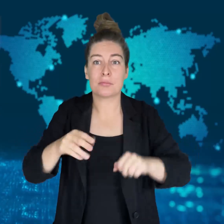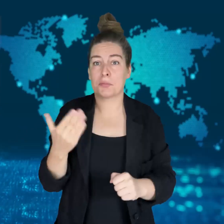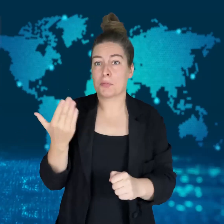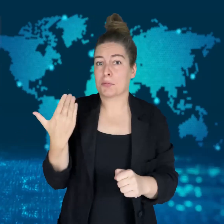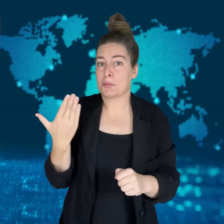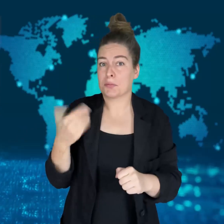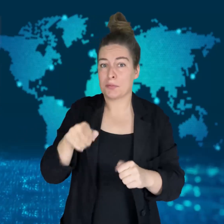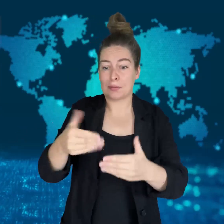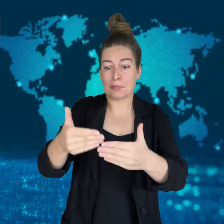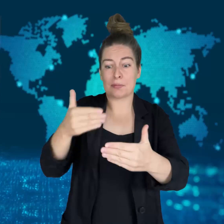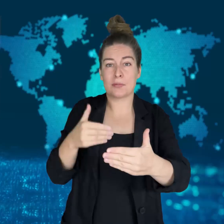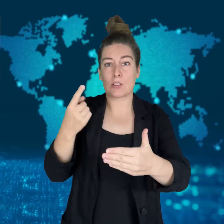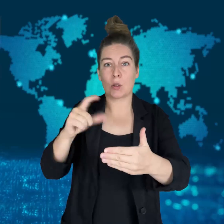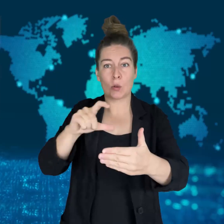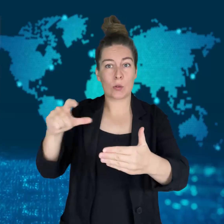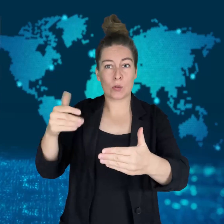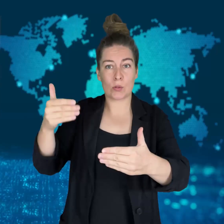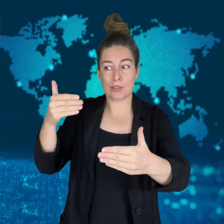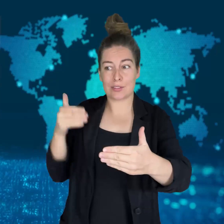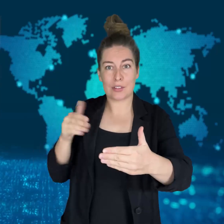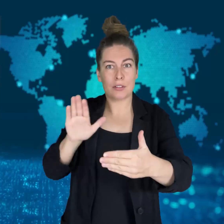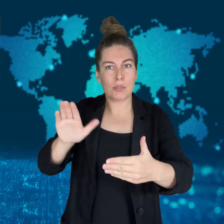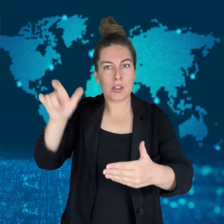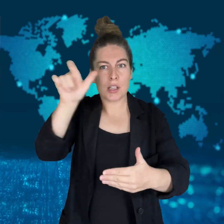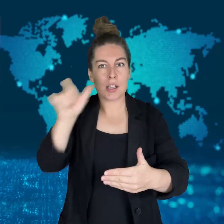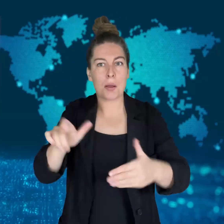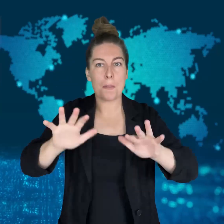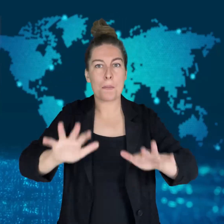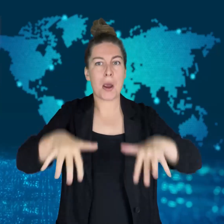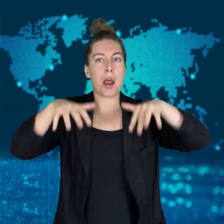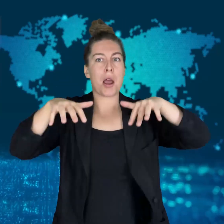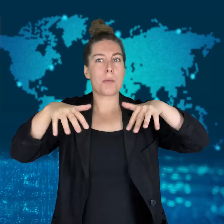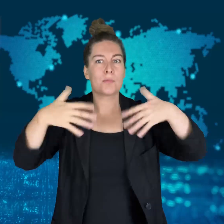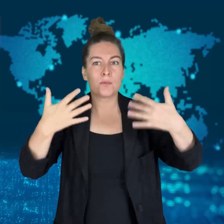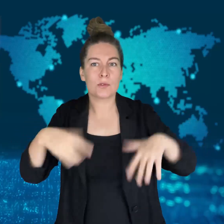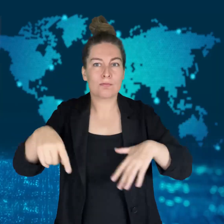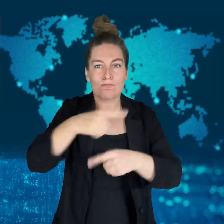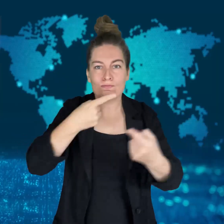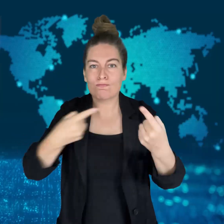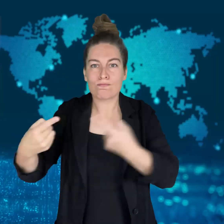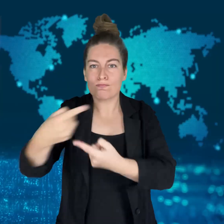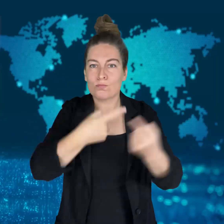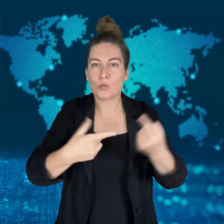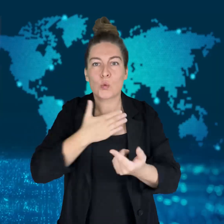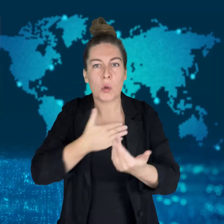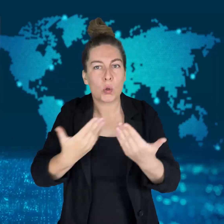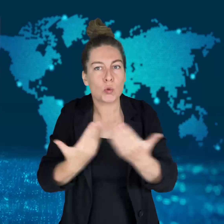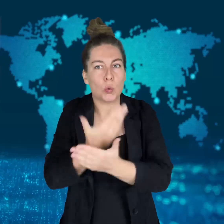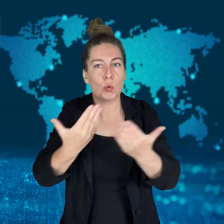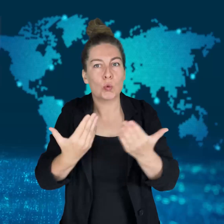Some gynecologists offered free examinations in support of women.